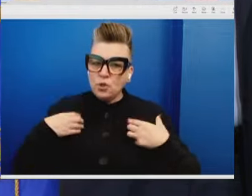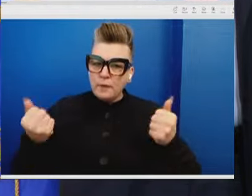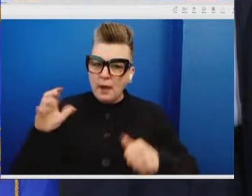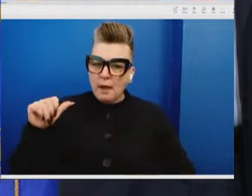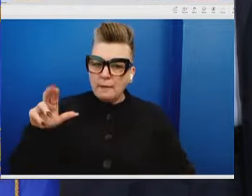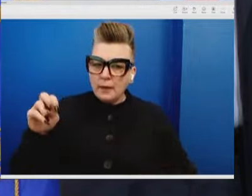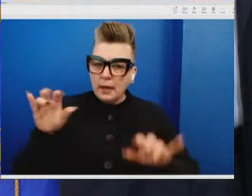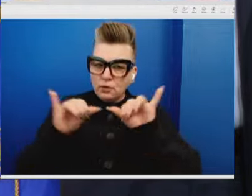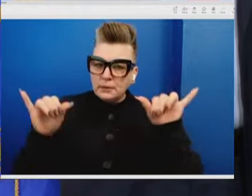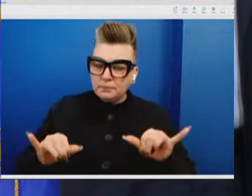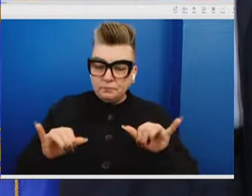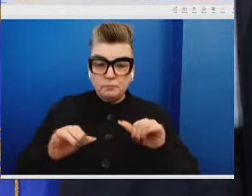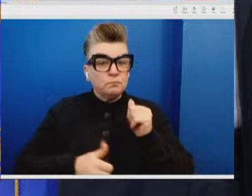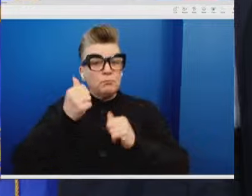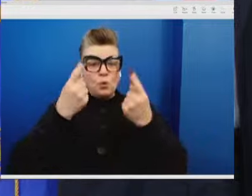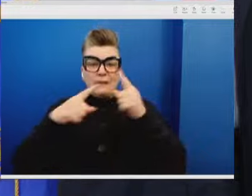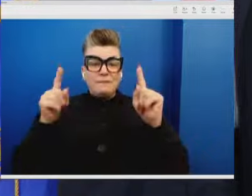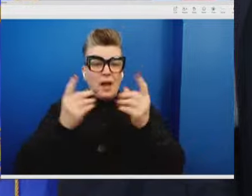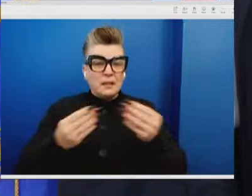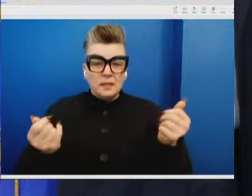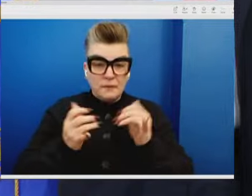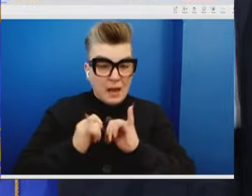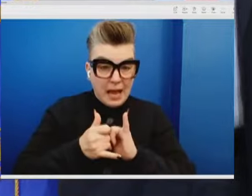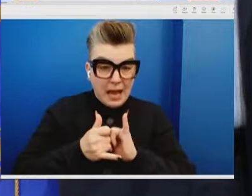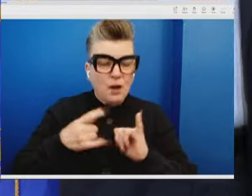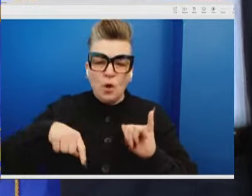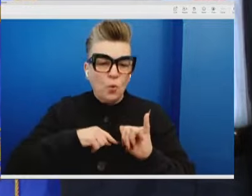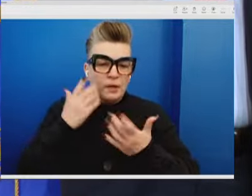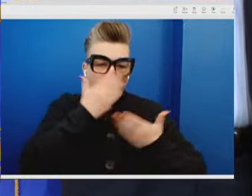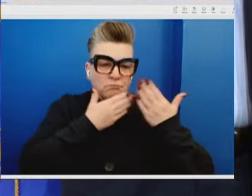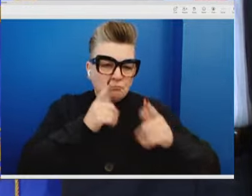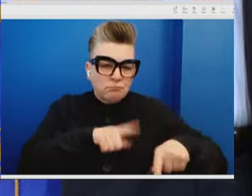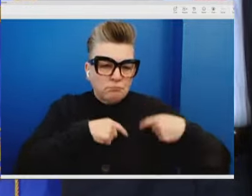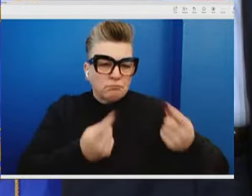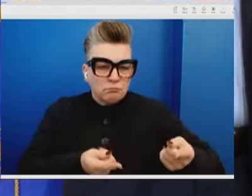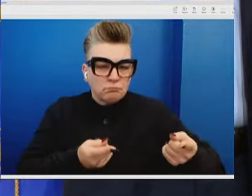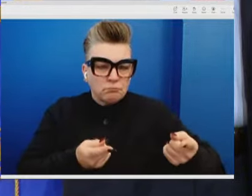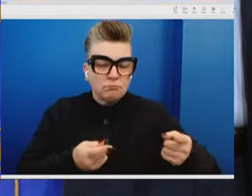combat this crisis are the ones we overlook. And a lot of us would have to say that work is one of